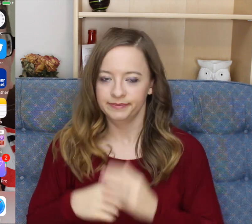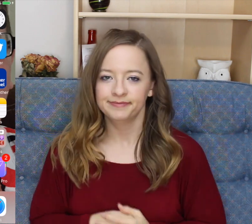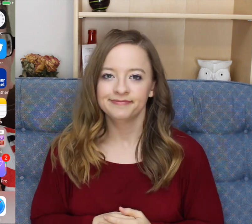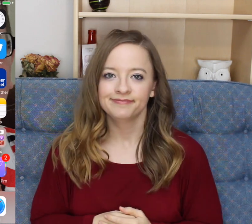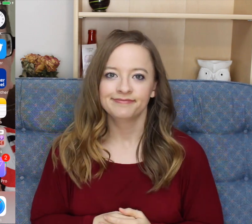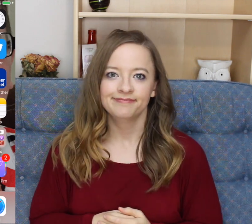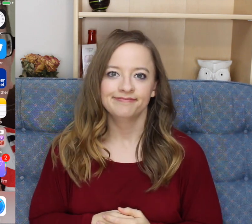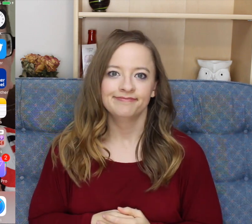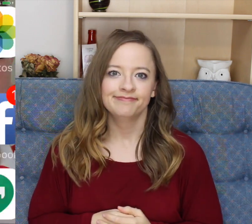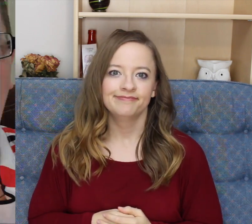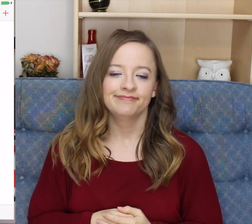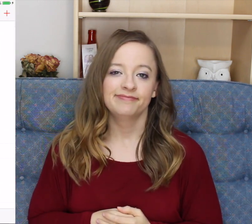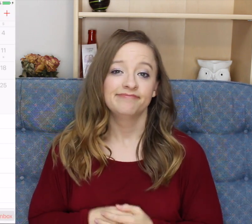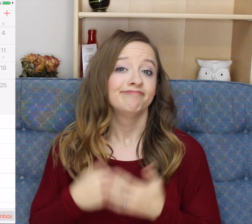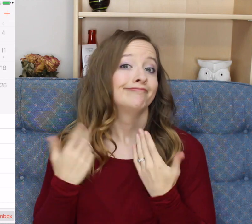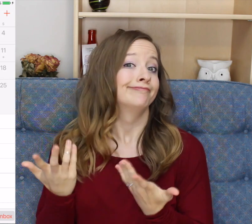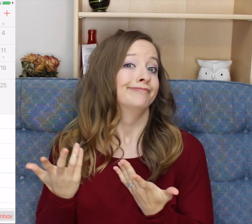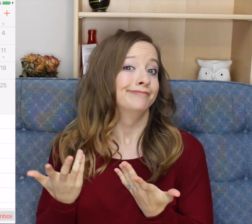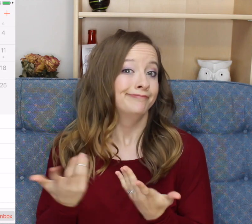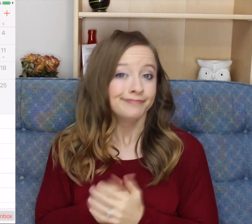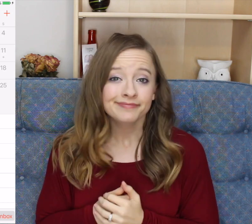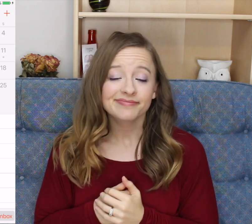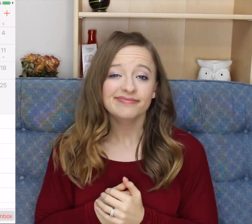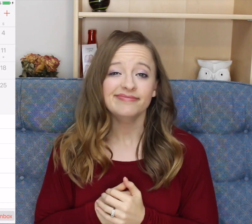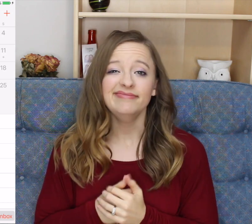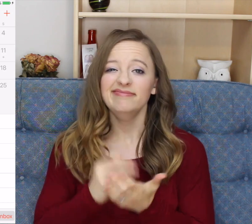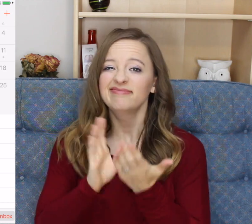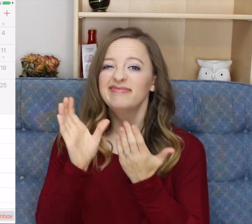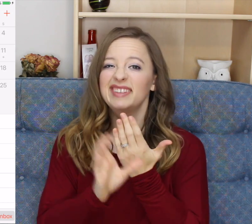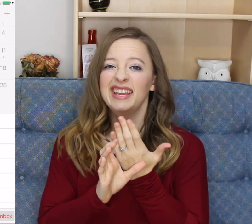So as you can see, I just have my calendar